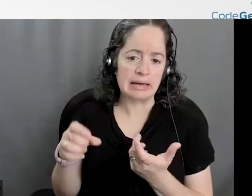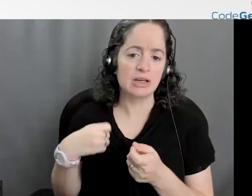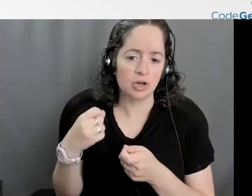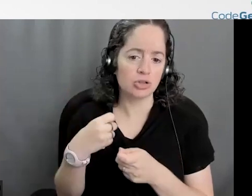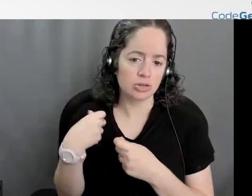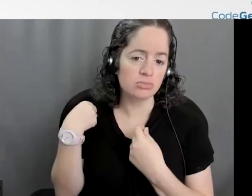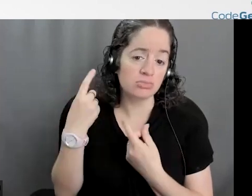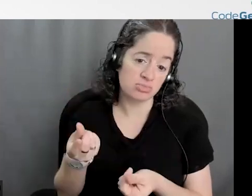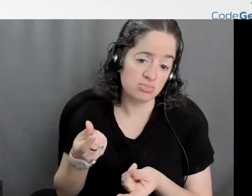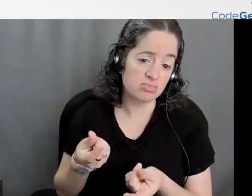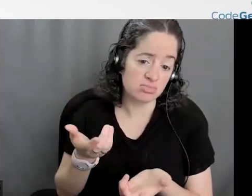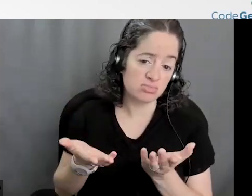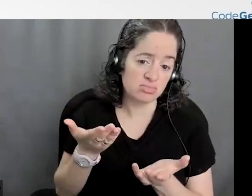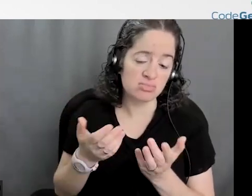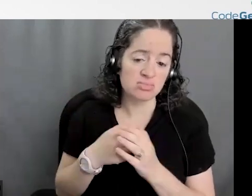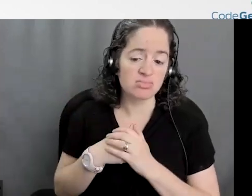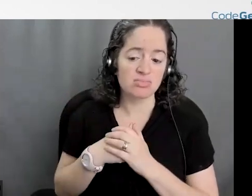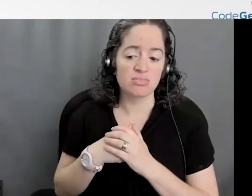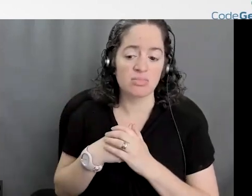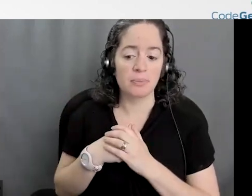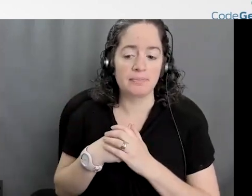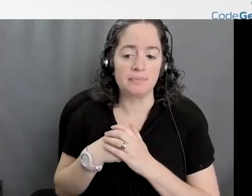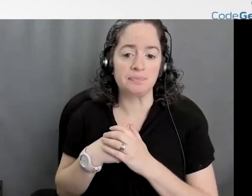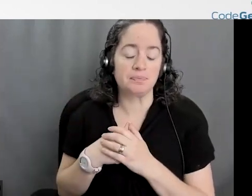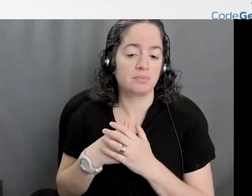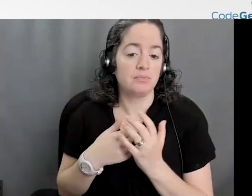and spent a lot of that time doing accessible development.